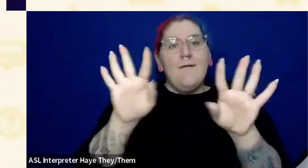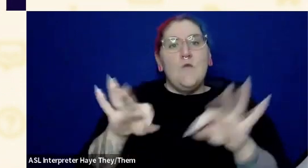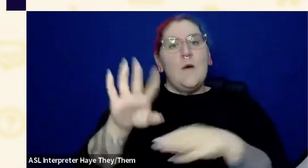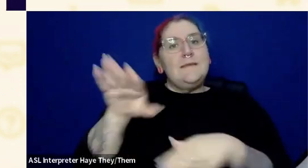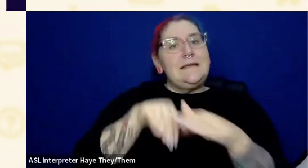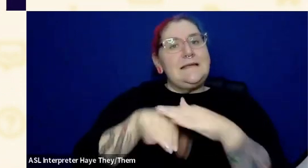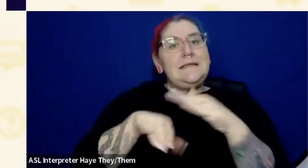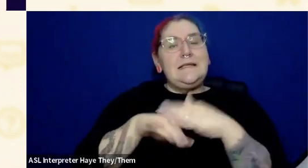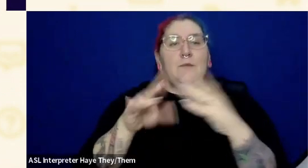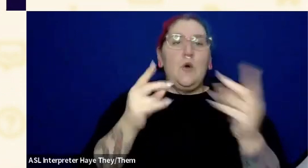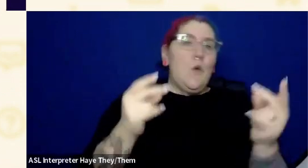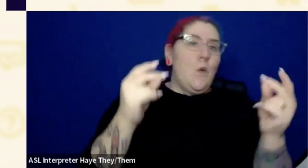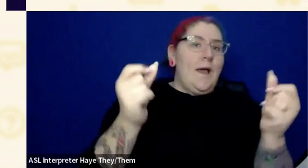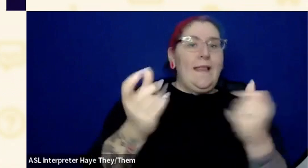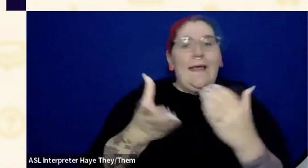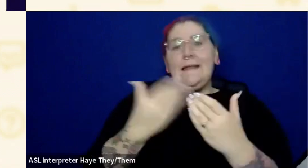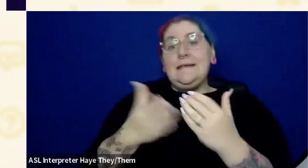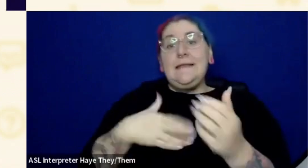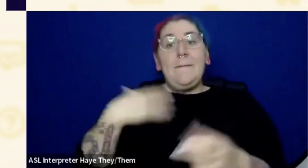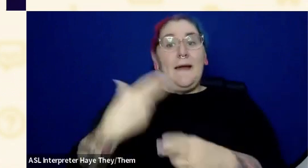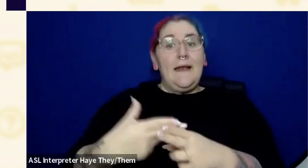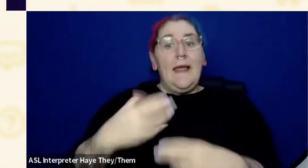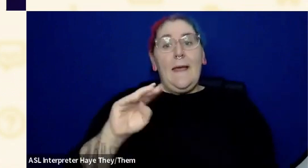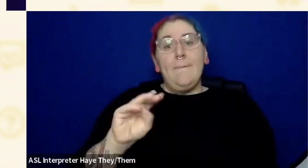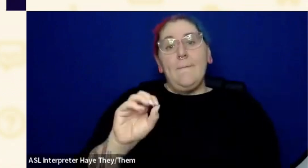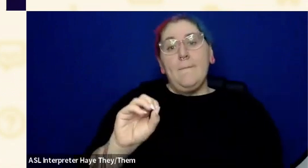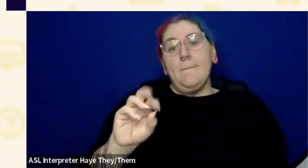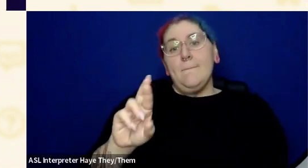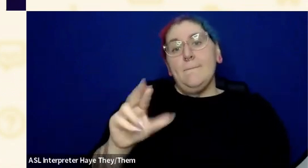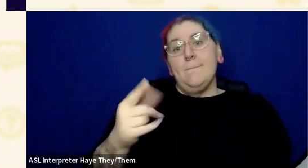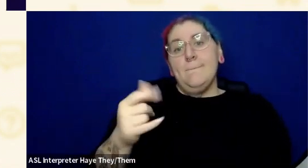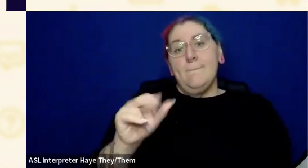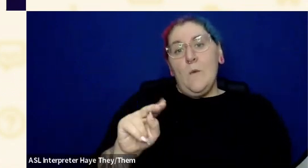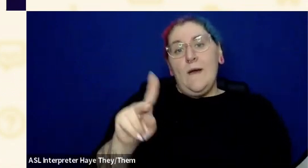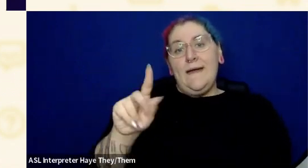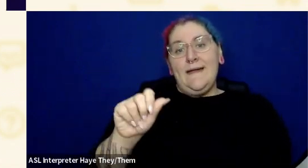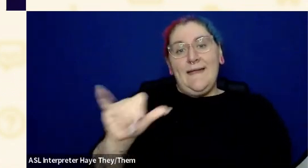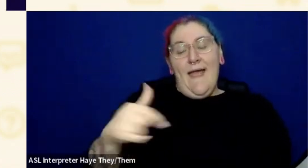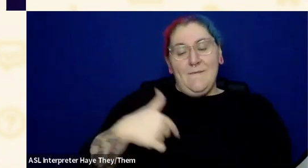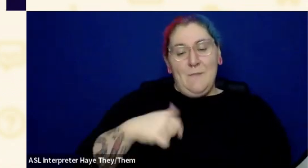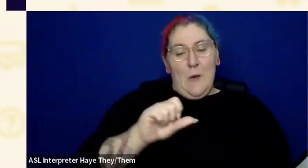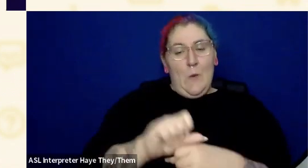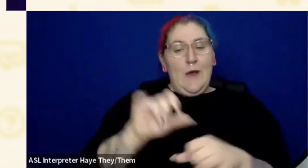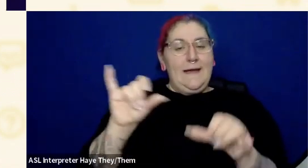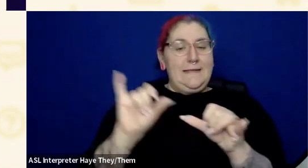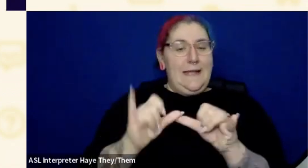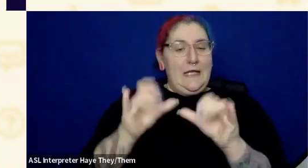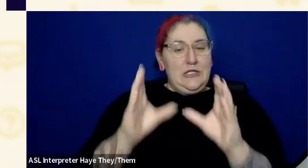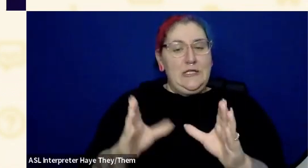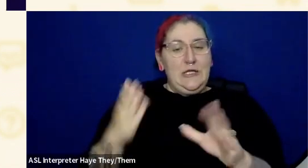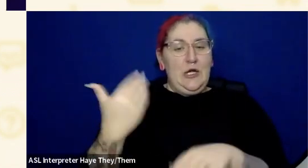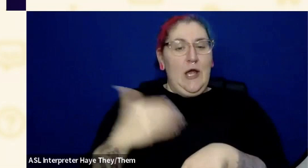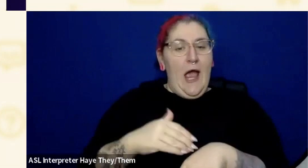My name is Morgan Kay, and I am an Engineer at Gravity Forms. I will be joined by Rian Rietveld, an accessibility expert